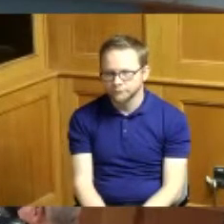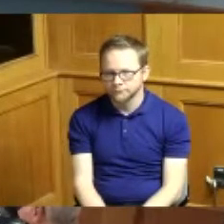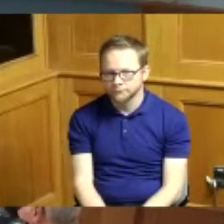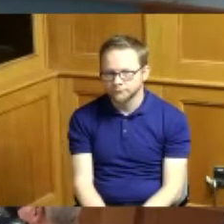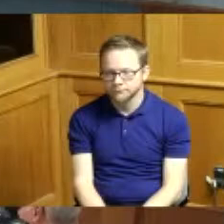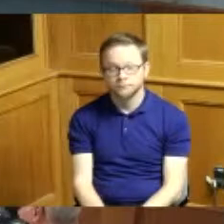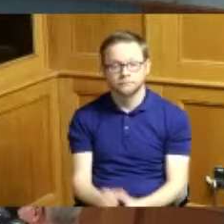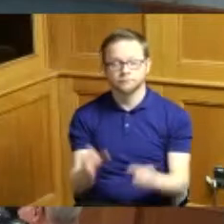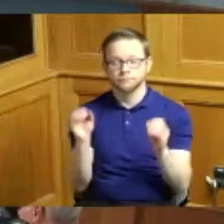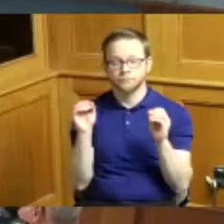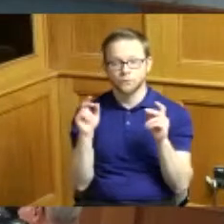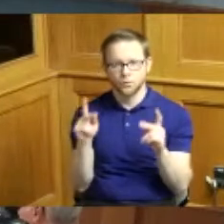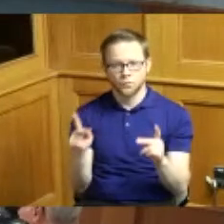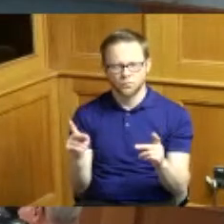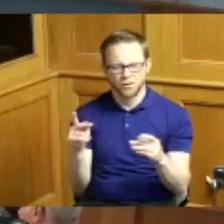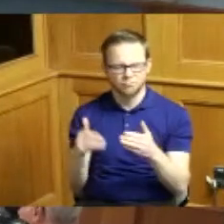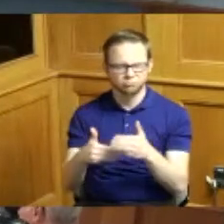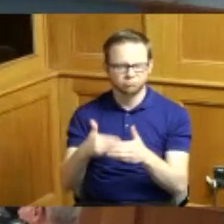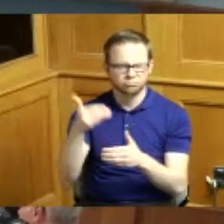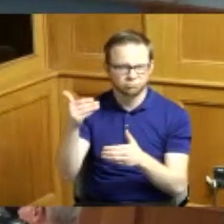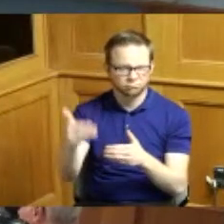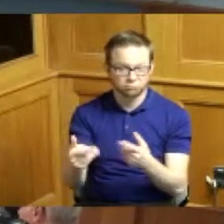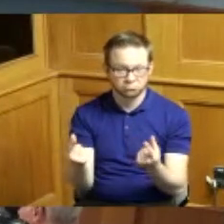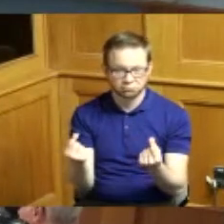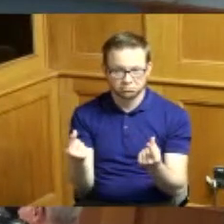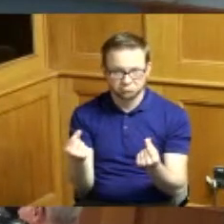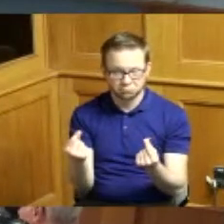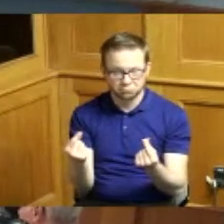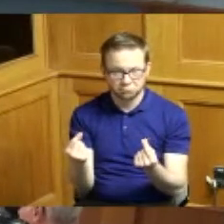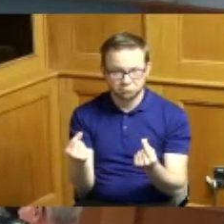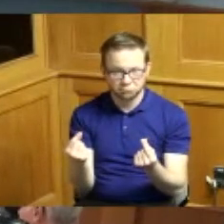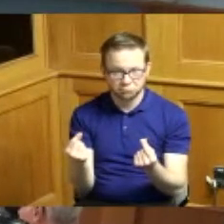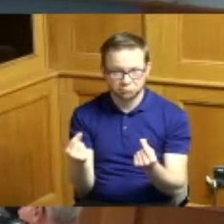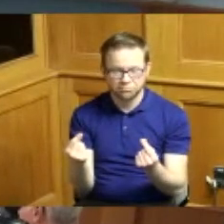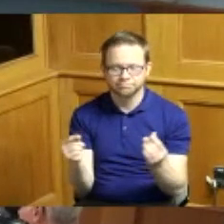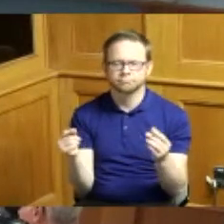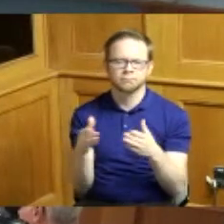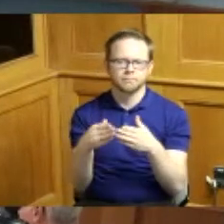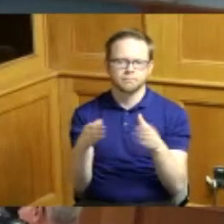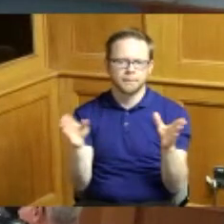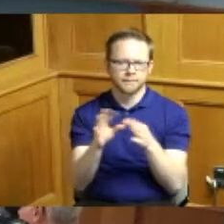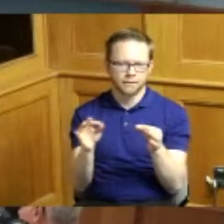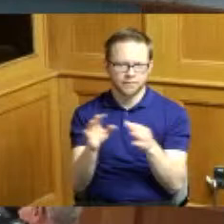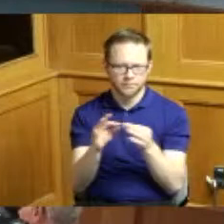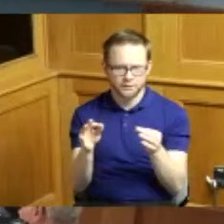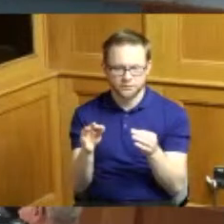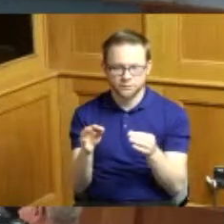okay we will move to our next order of business which is public comments I have Jeff kappel